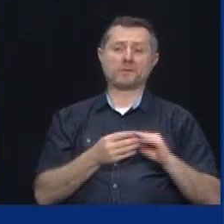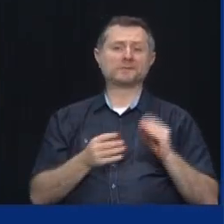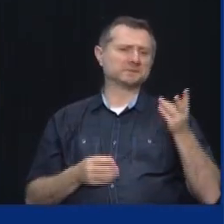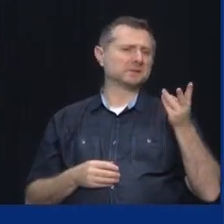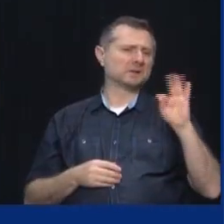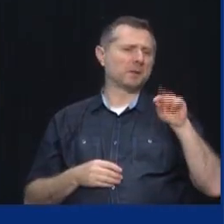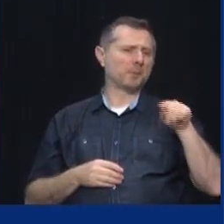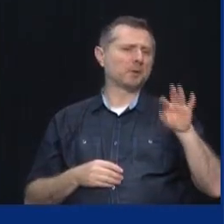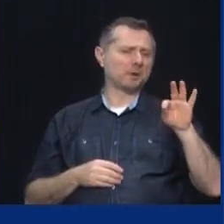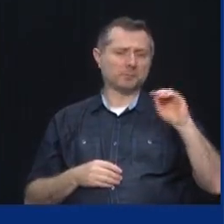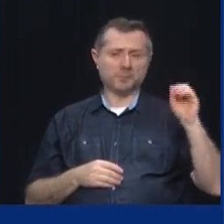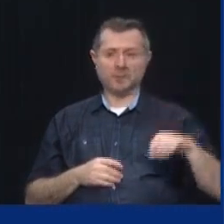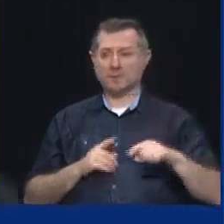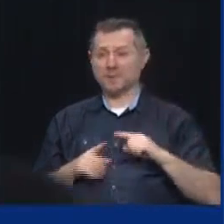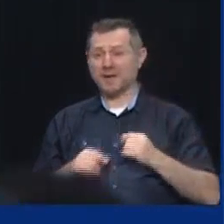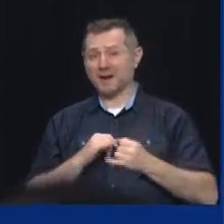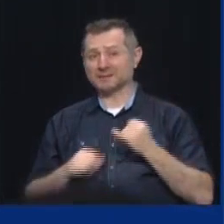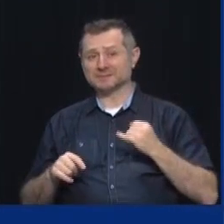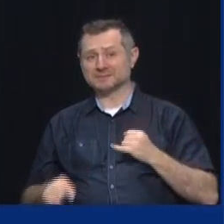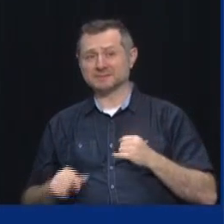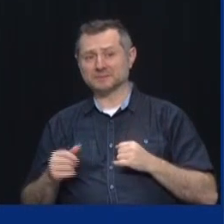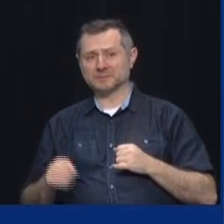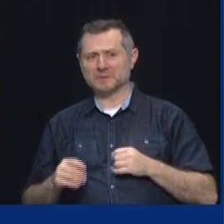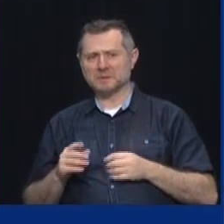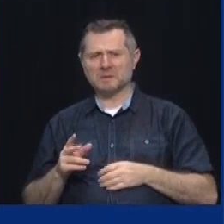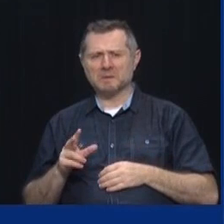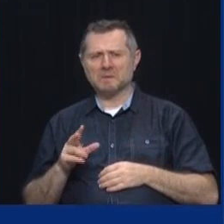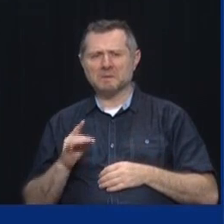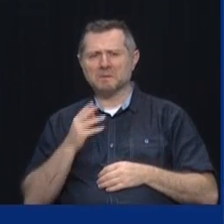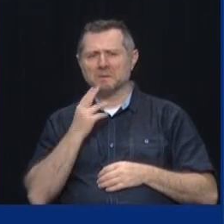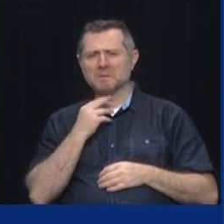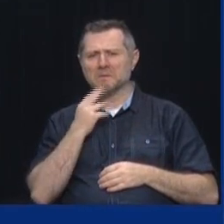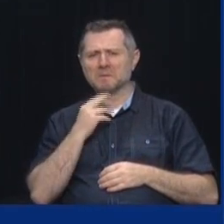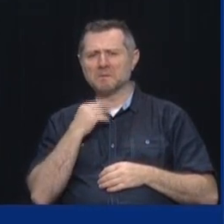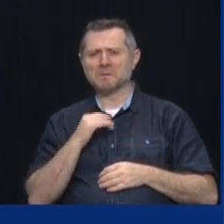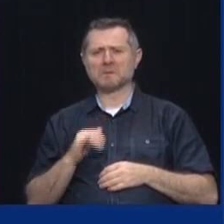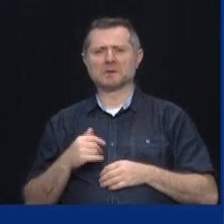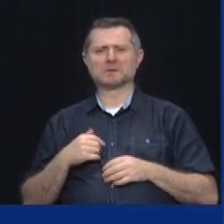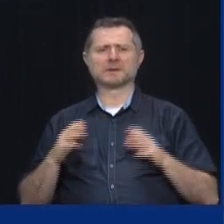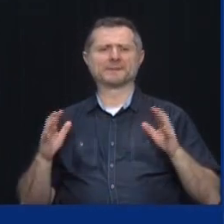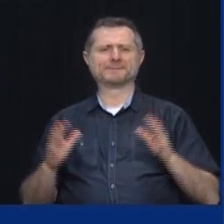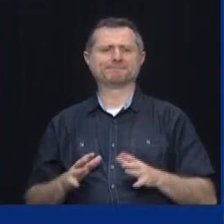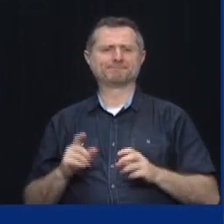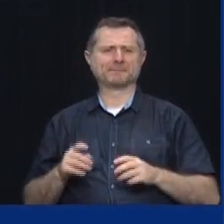IF YOU LOOK AT THE BOTTOM 10% THAT ARE BELOW 38% AND THE